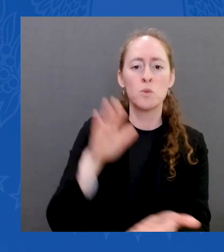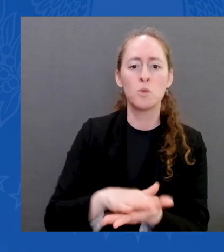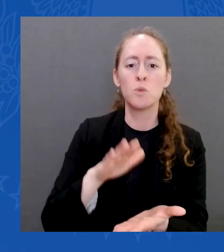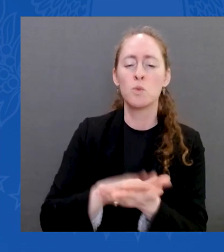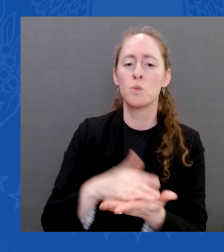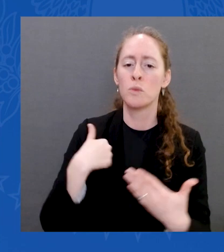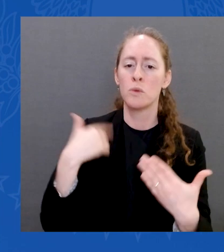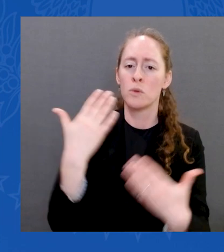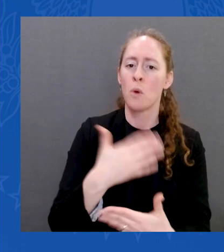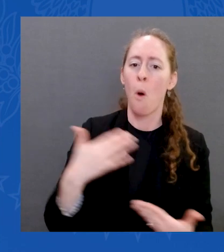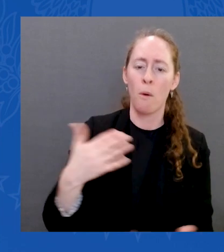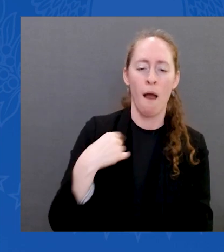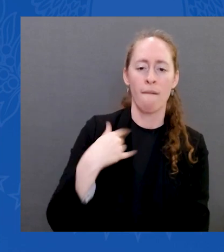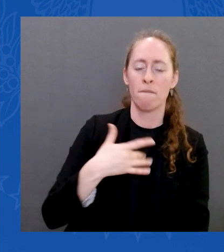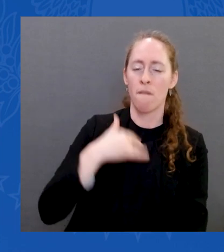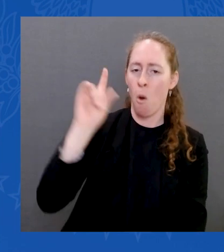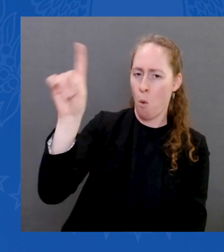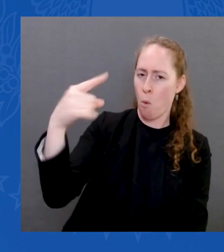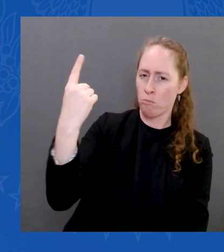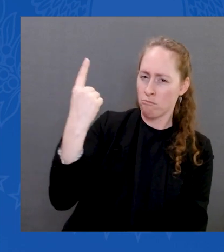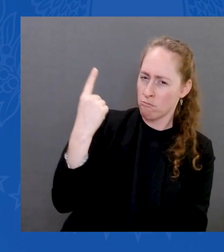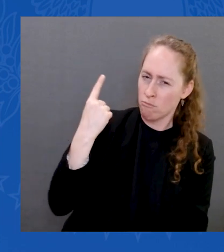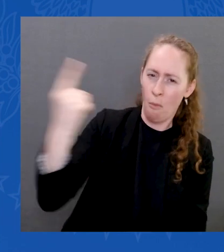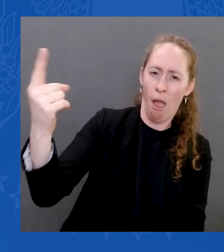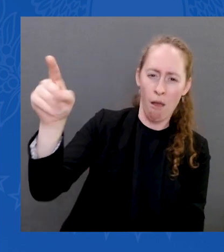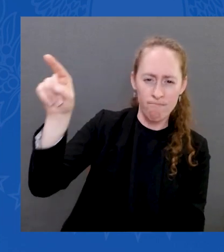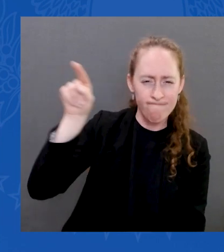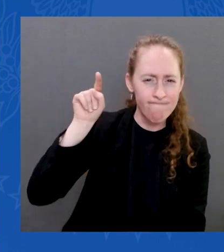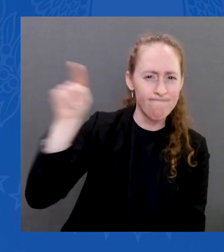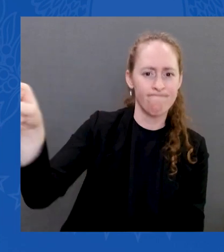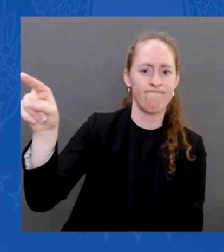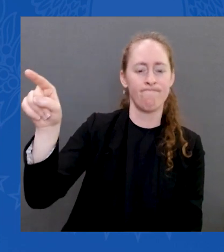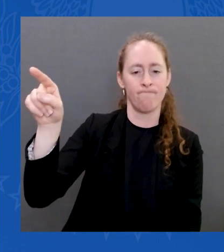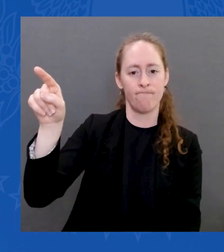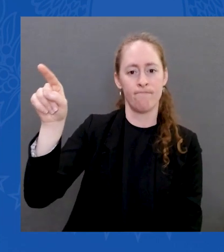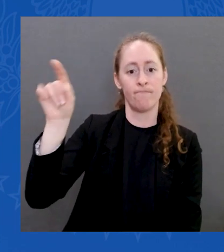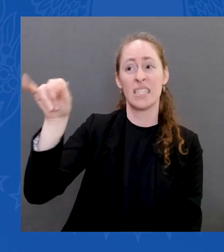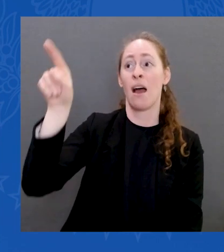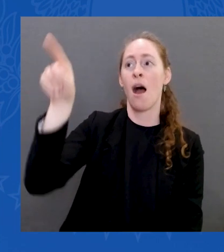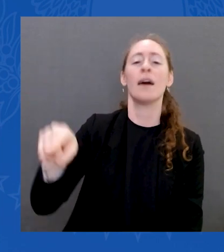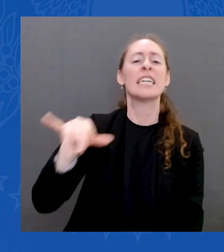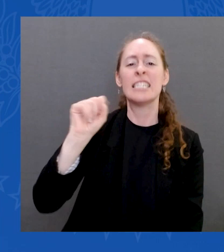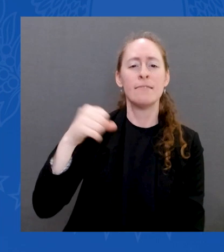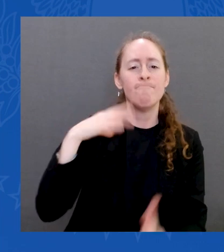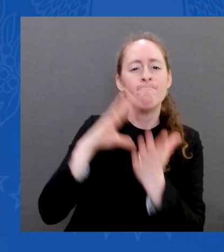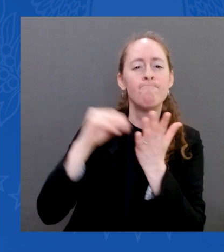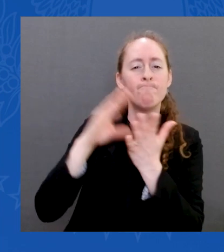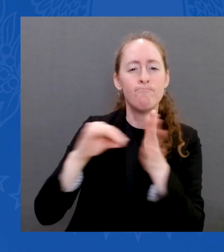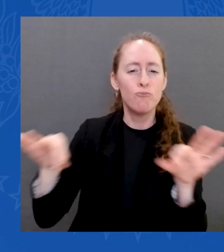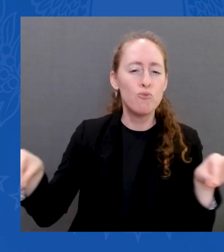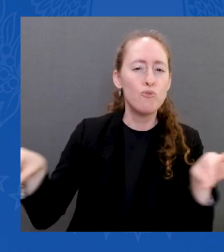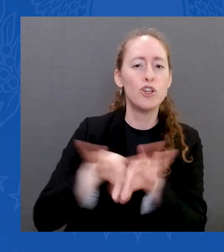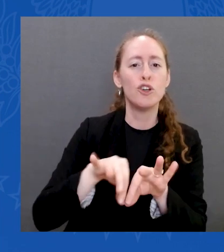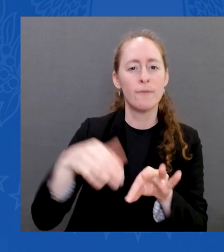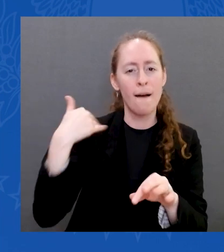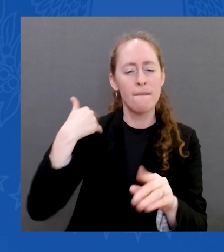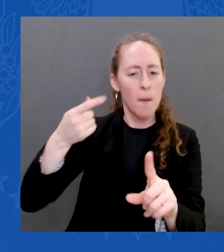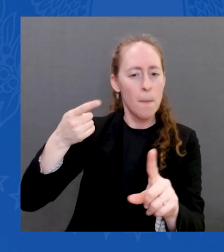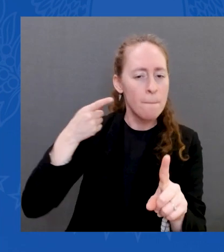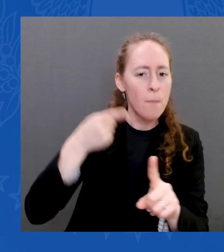Her lessons were meaningful and heartfelt, and one could tell she enjoyed teaching. But more importantly, Ms. Toth